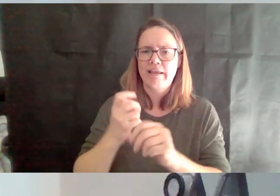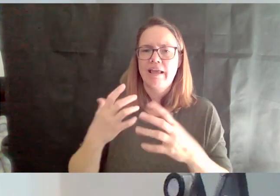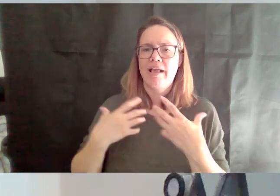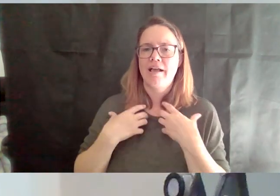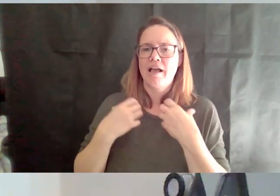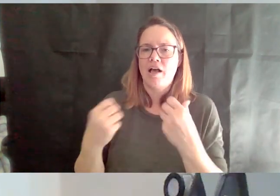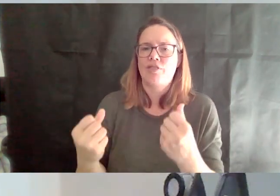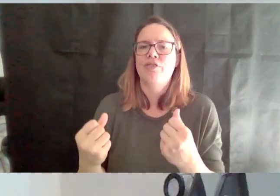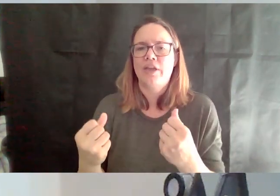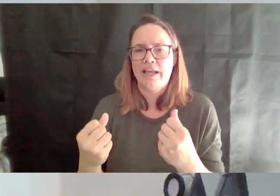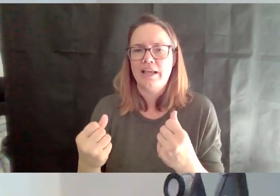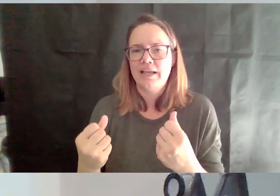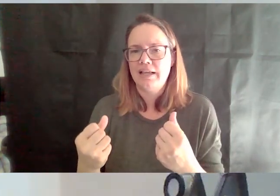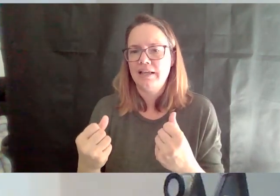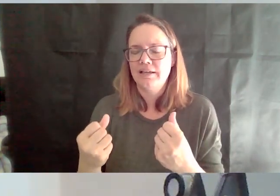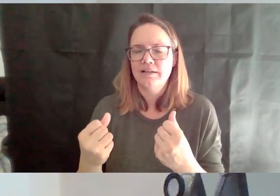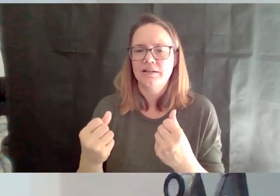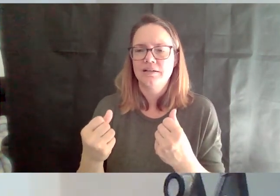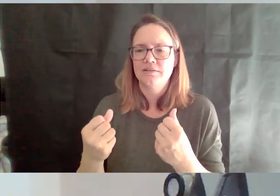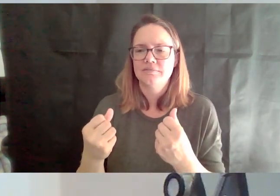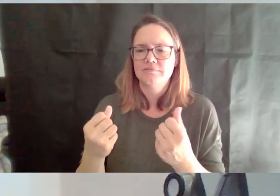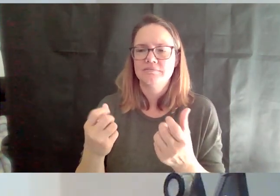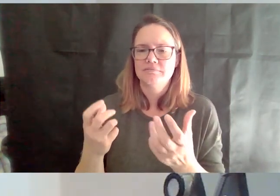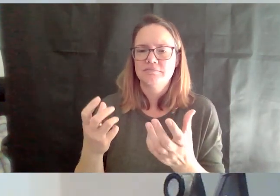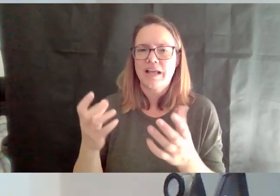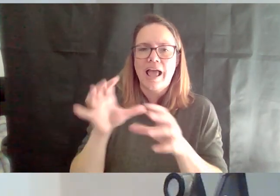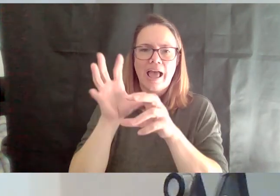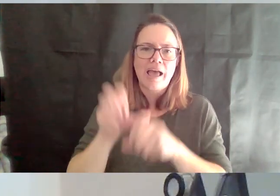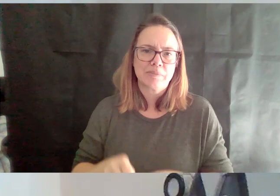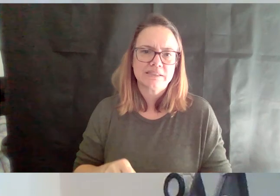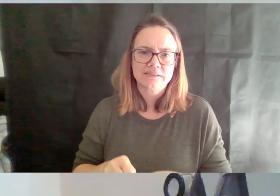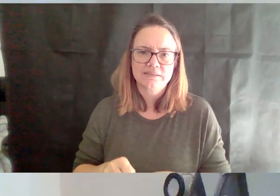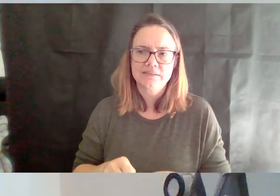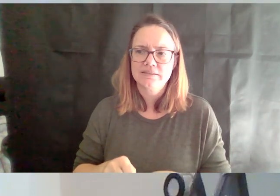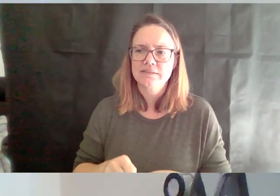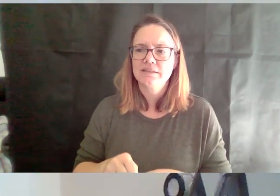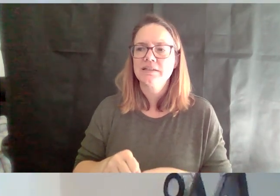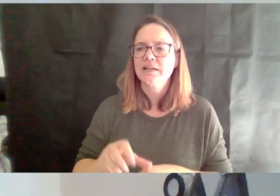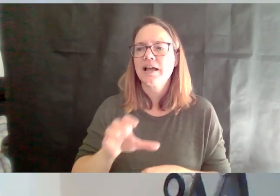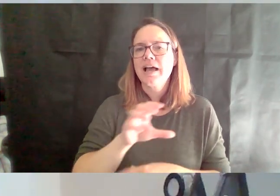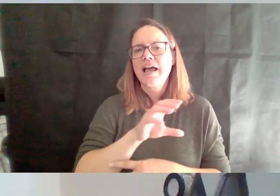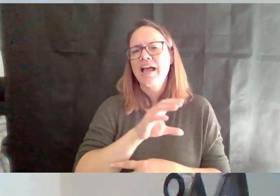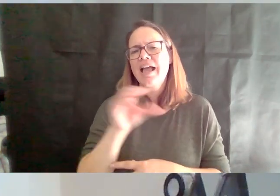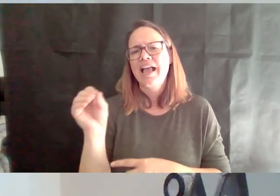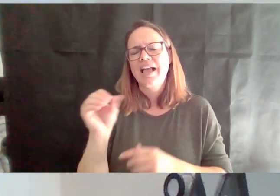And, I guess, if I could add onto that question, how does this program fit in with the larger service array that we offer people?